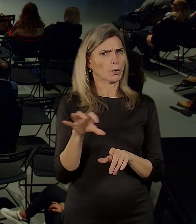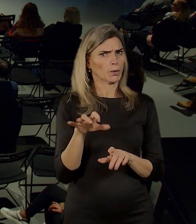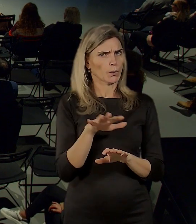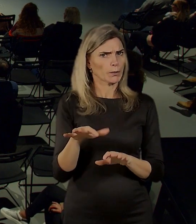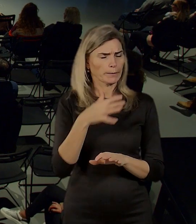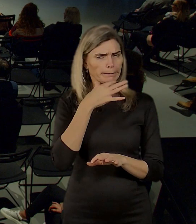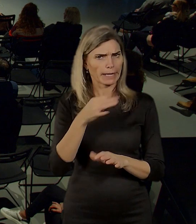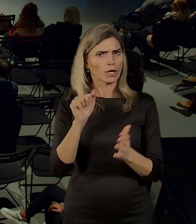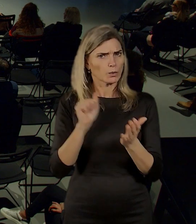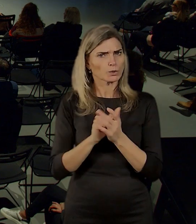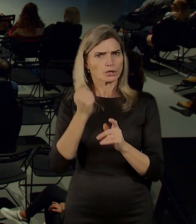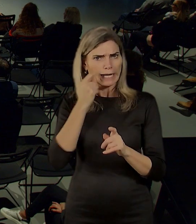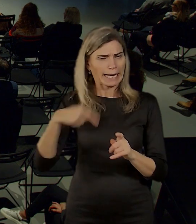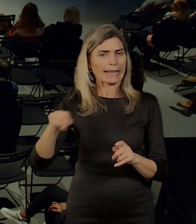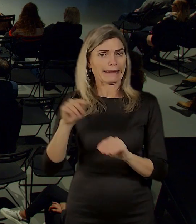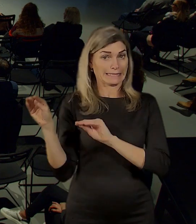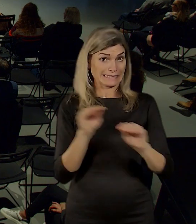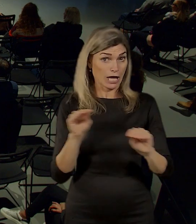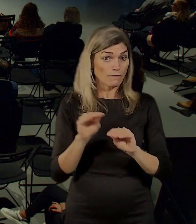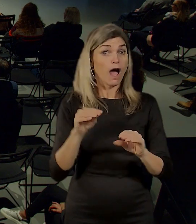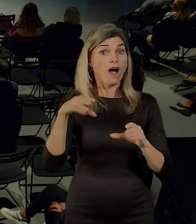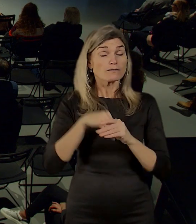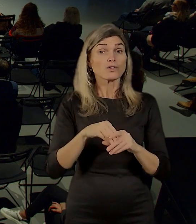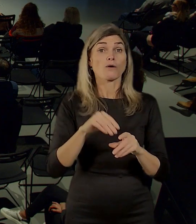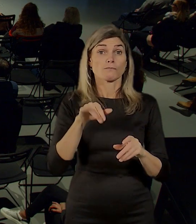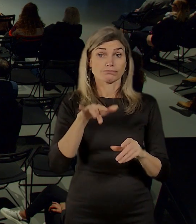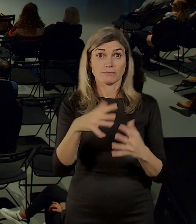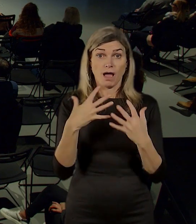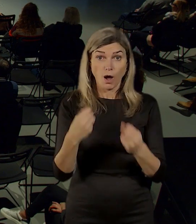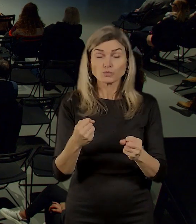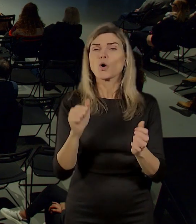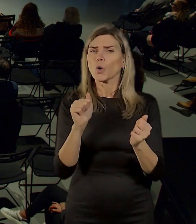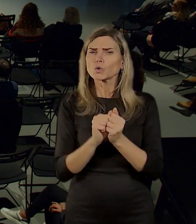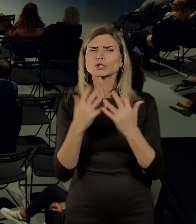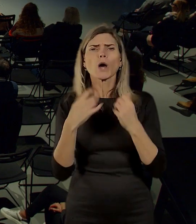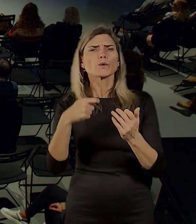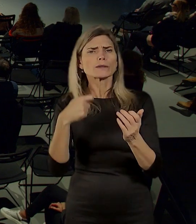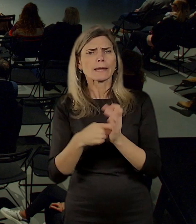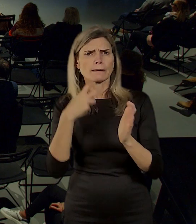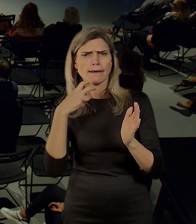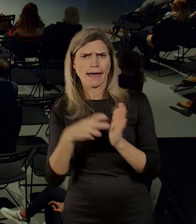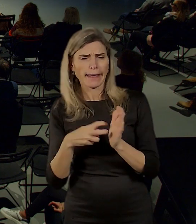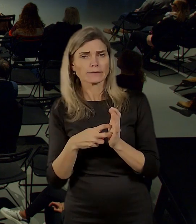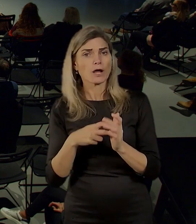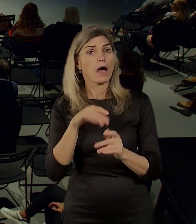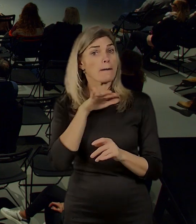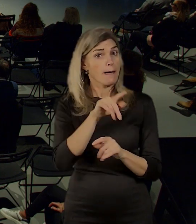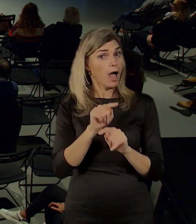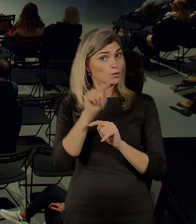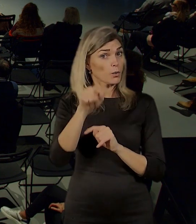Thank you very much, please. -Thank you for the question. If I were to answer everything you ask in a completely comprehensive and detailed way,